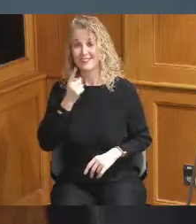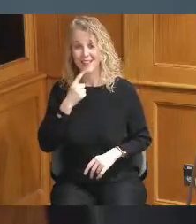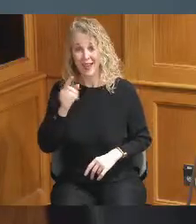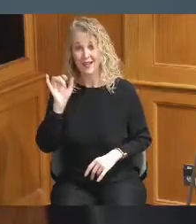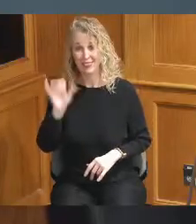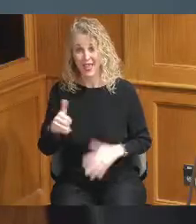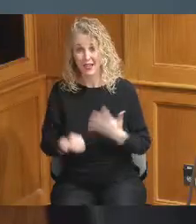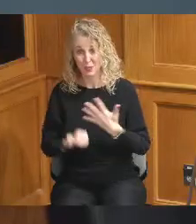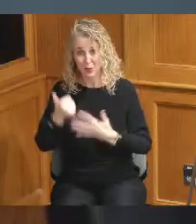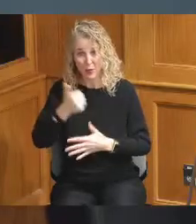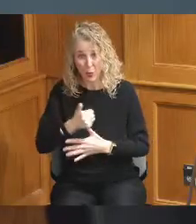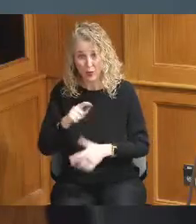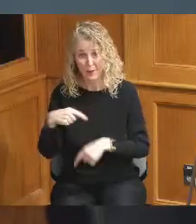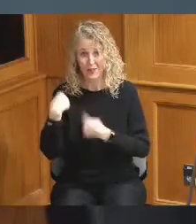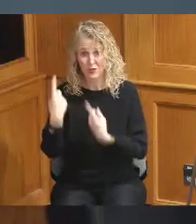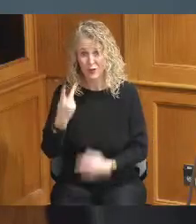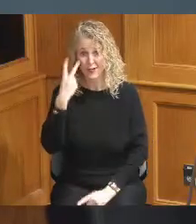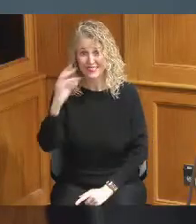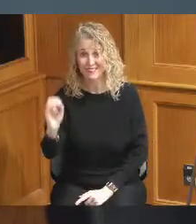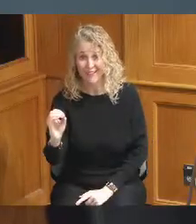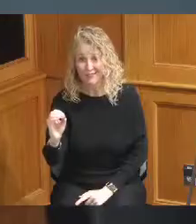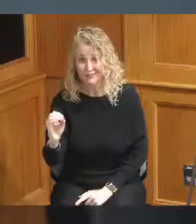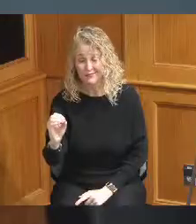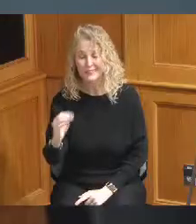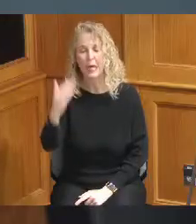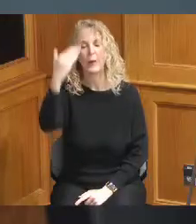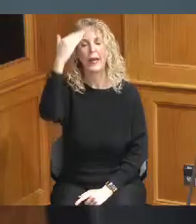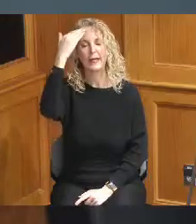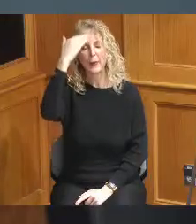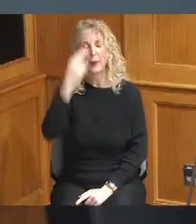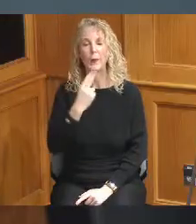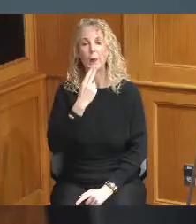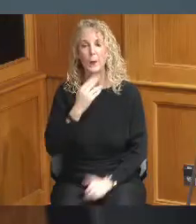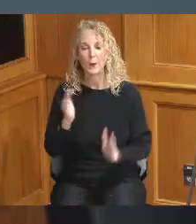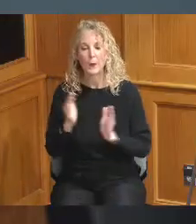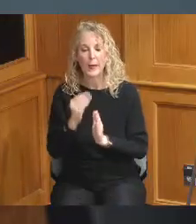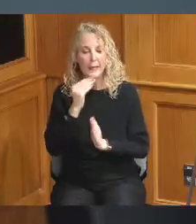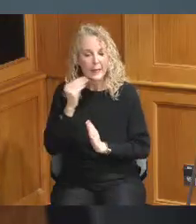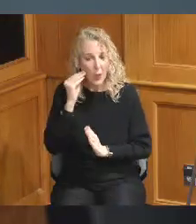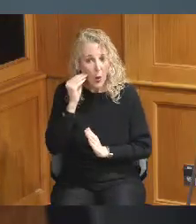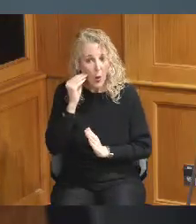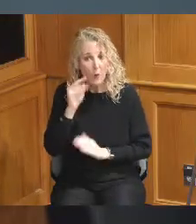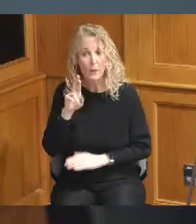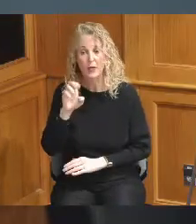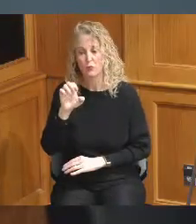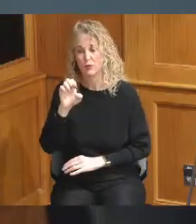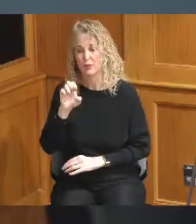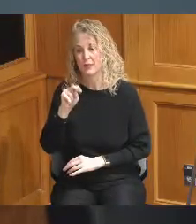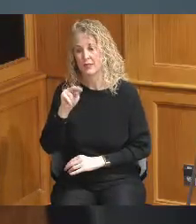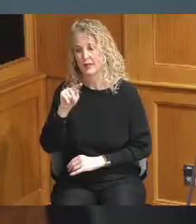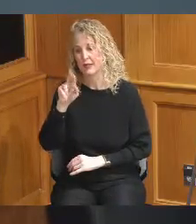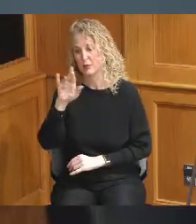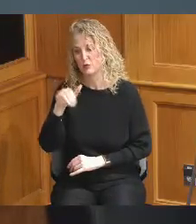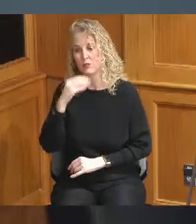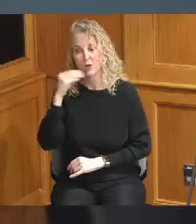I've yet to see it and I know that tiny homes and re-entry homes do not generate Revenue like those